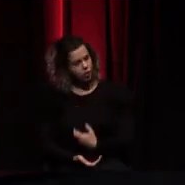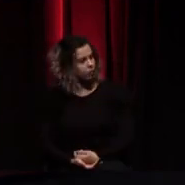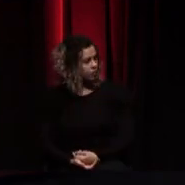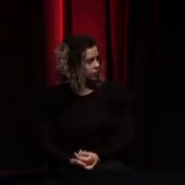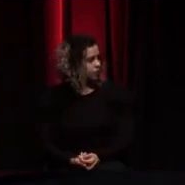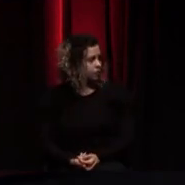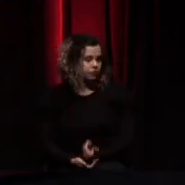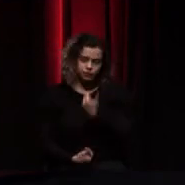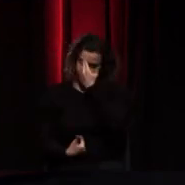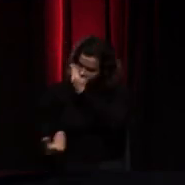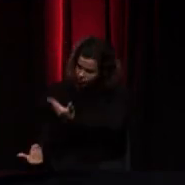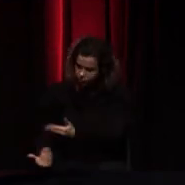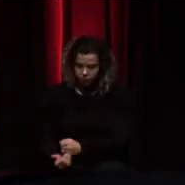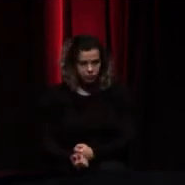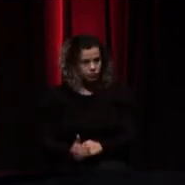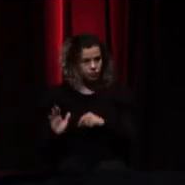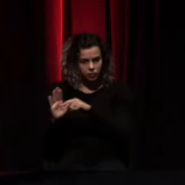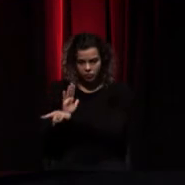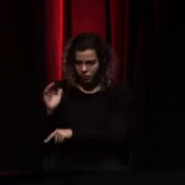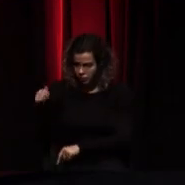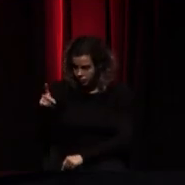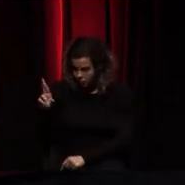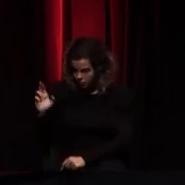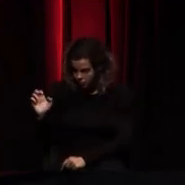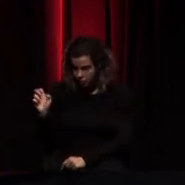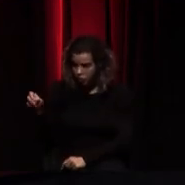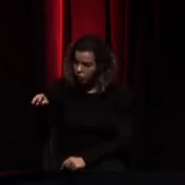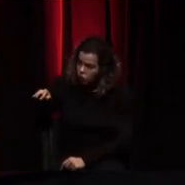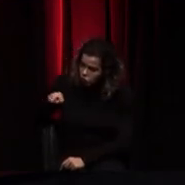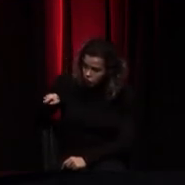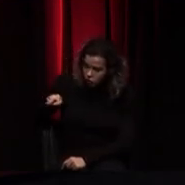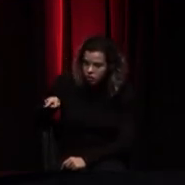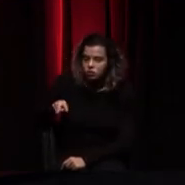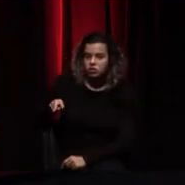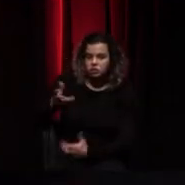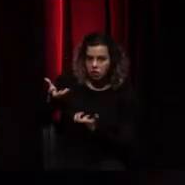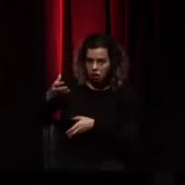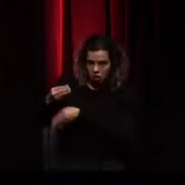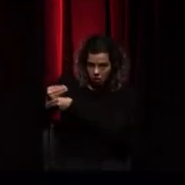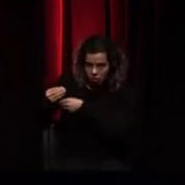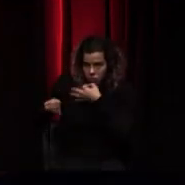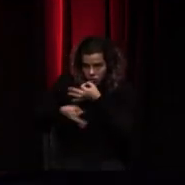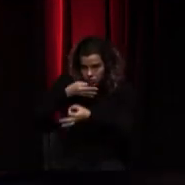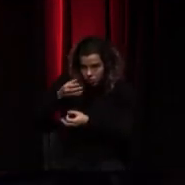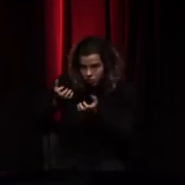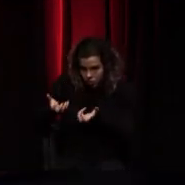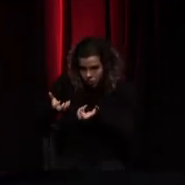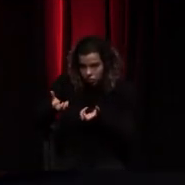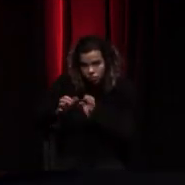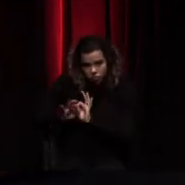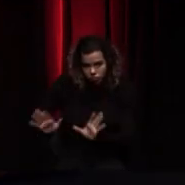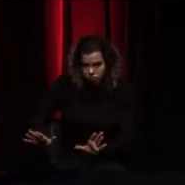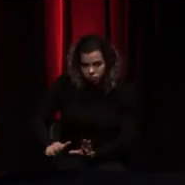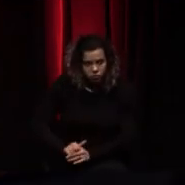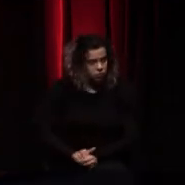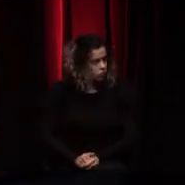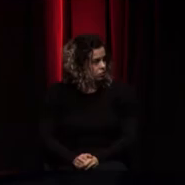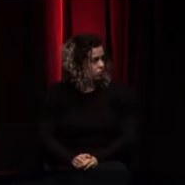Thank you. Although the question was specifically addressed, if any of you wants to comment, please, be my guest.